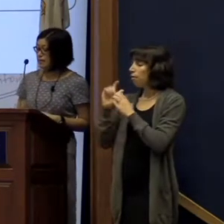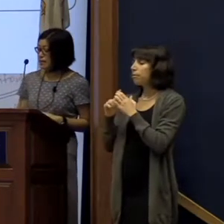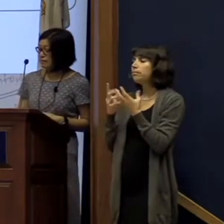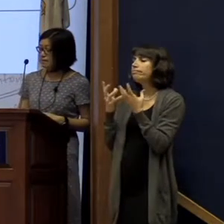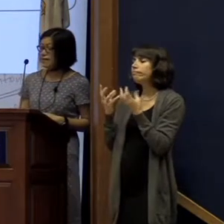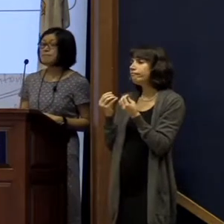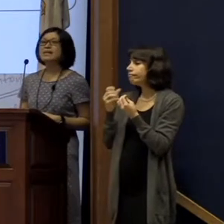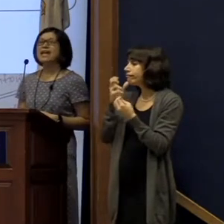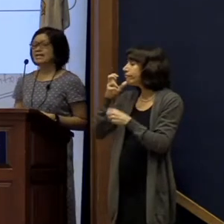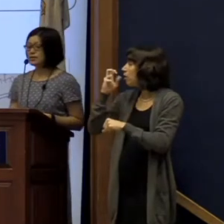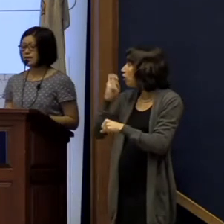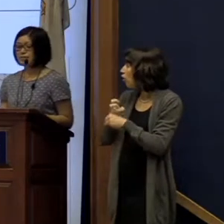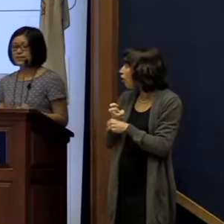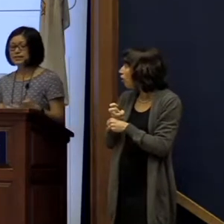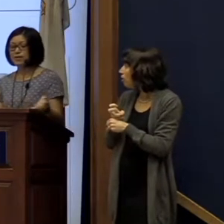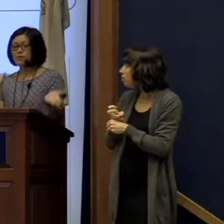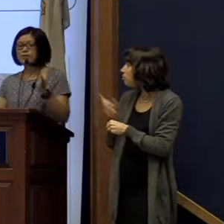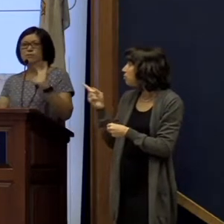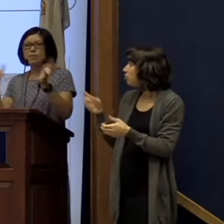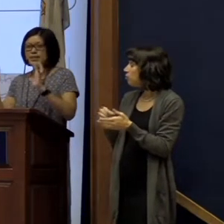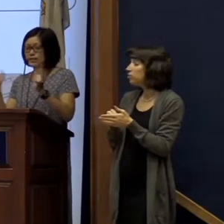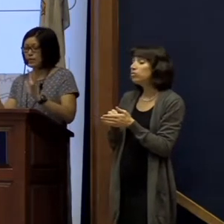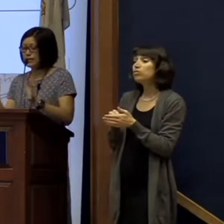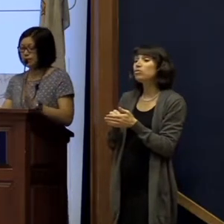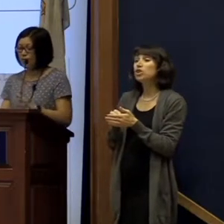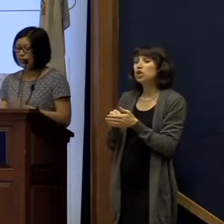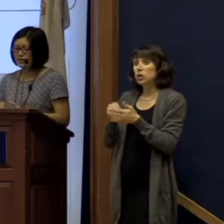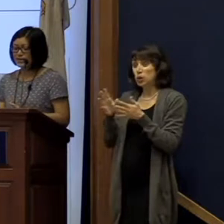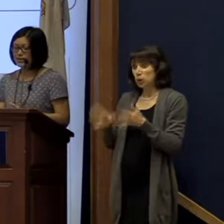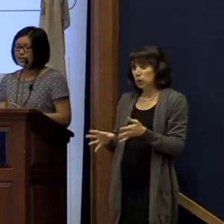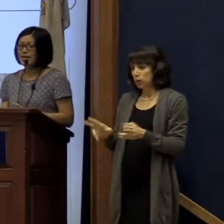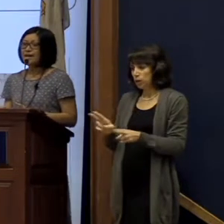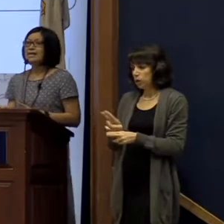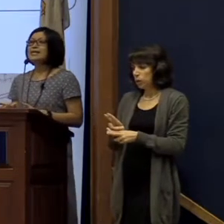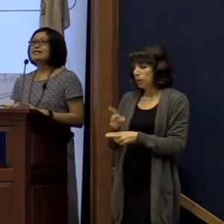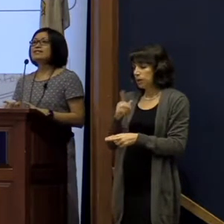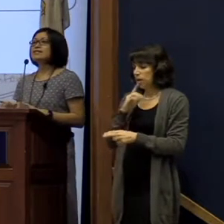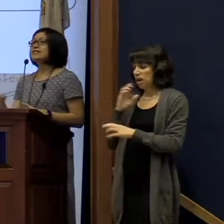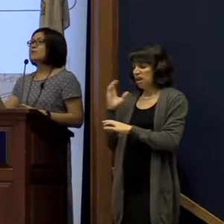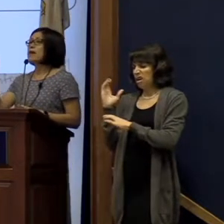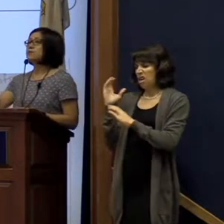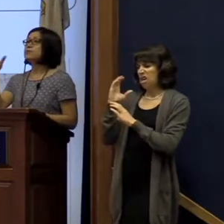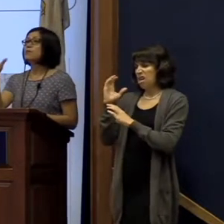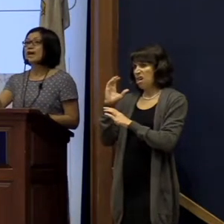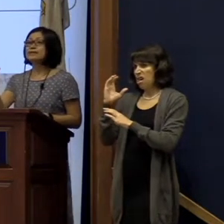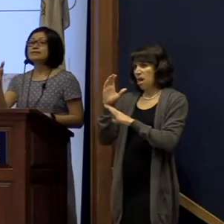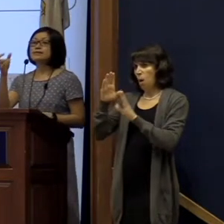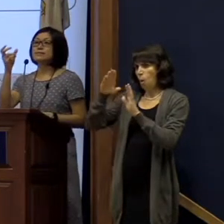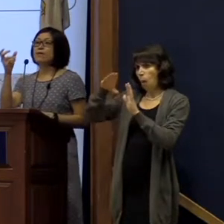They complained to him that his ball was wobbly and weighted wrongly and he had to consider where to weight the ball